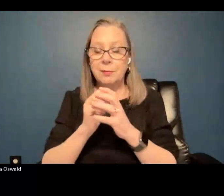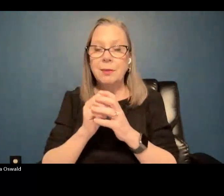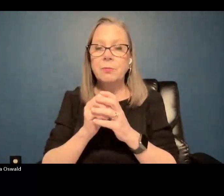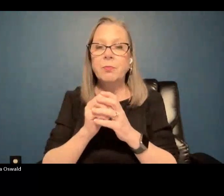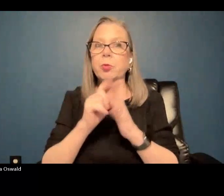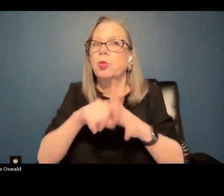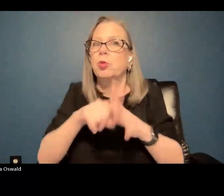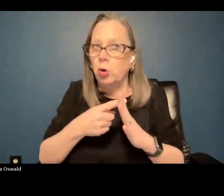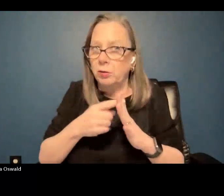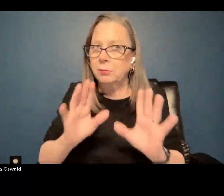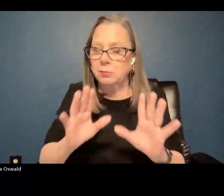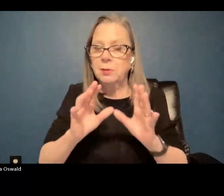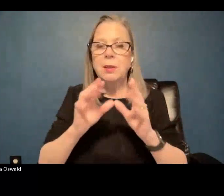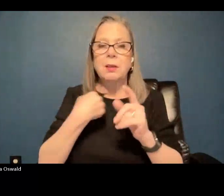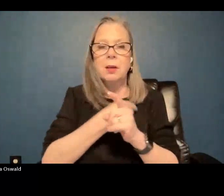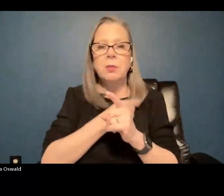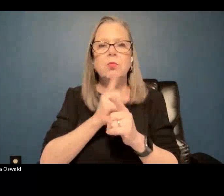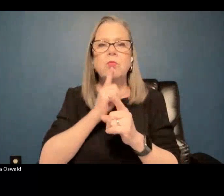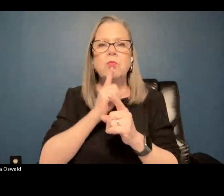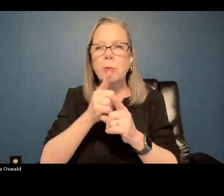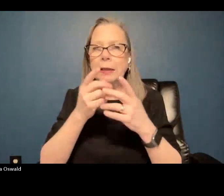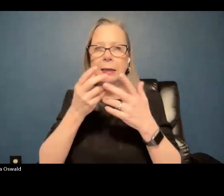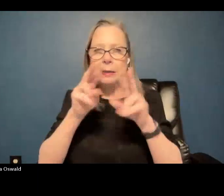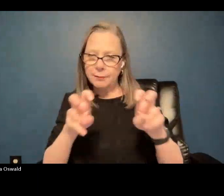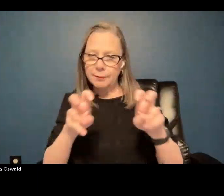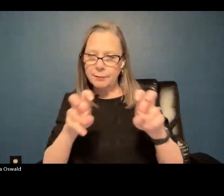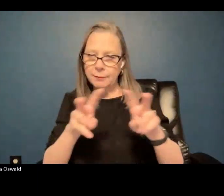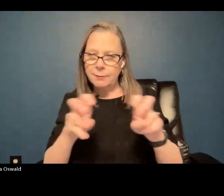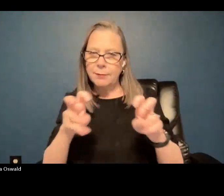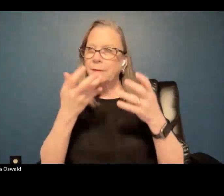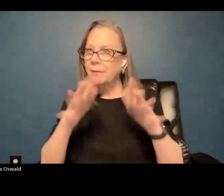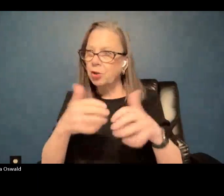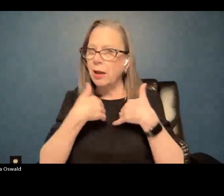And so we really looked at the template that was in use and worked with the